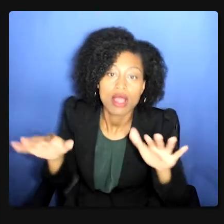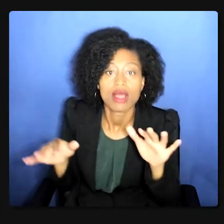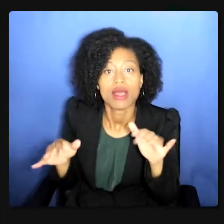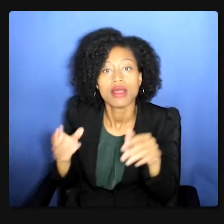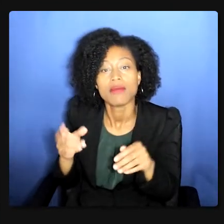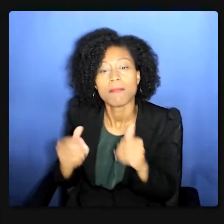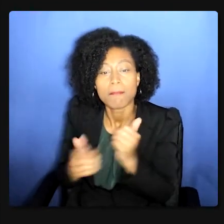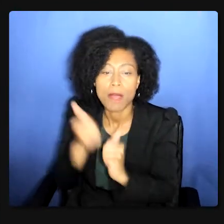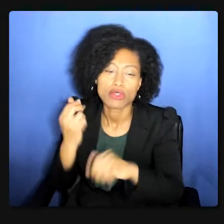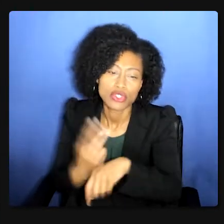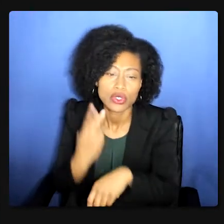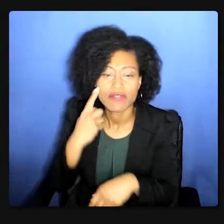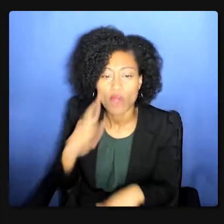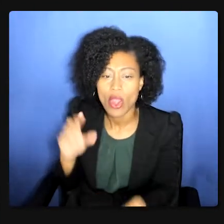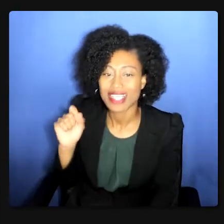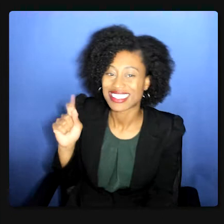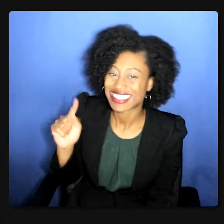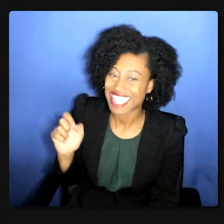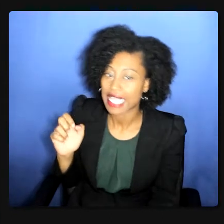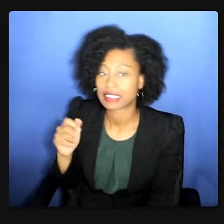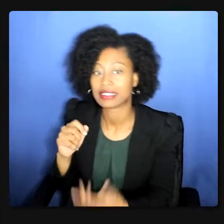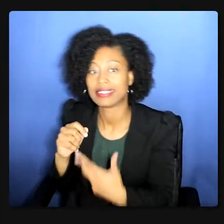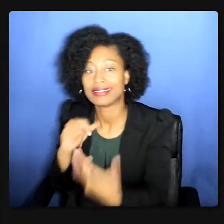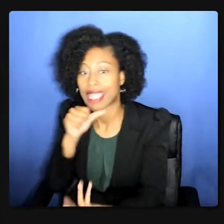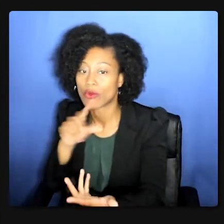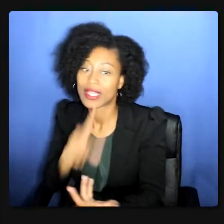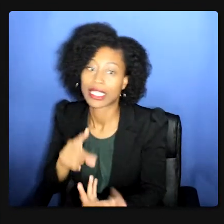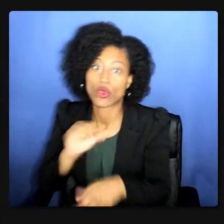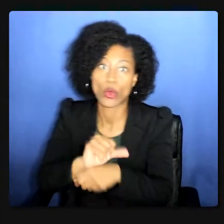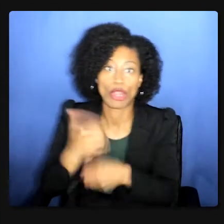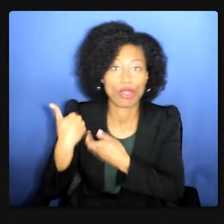it's mostly used for stateful workloads, right. That's problem number one.